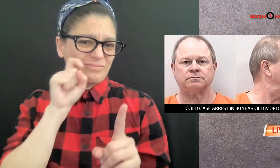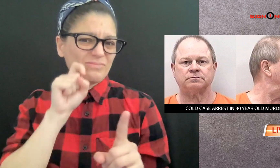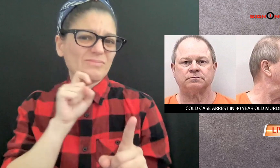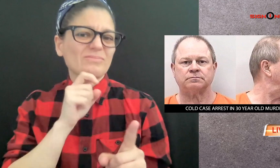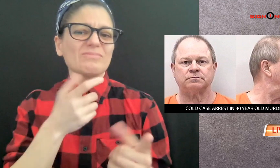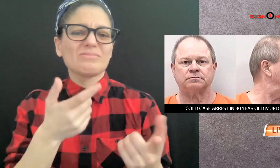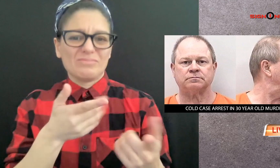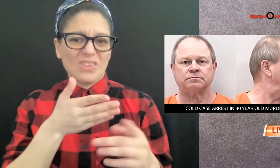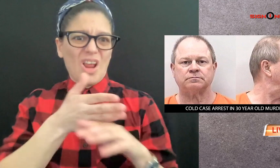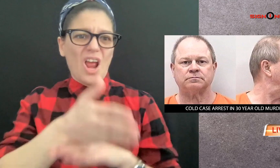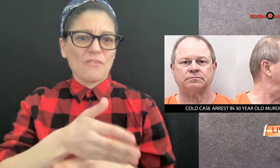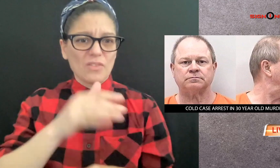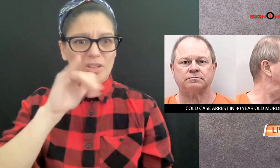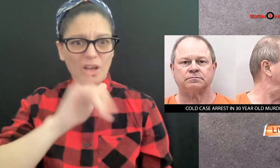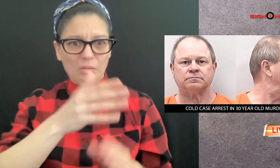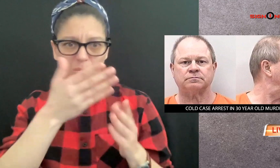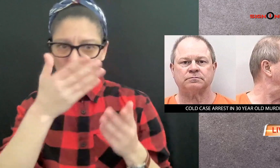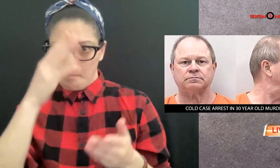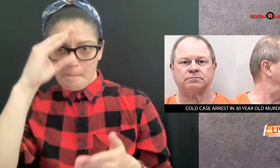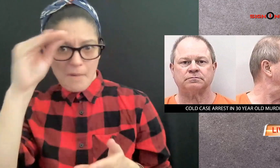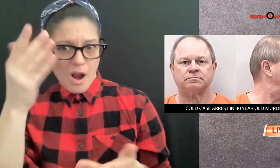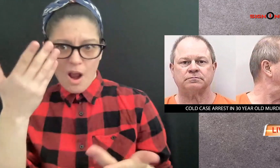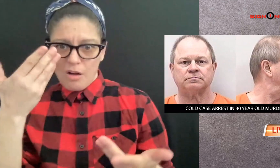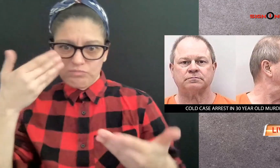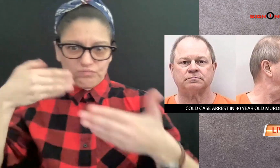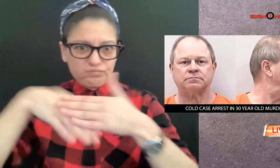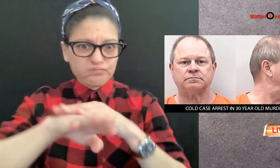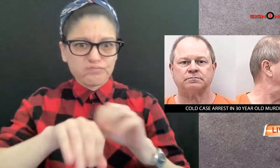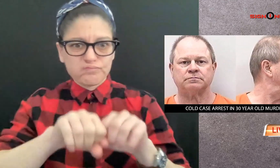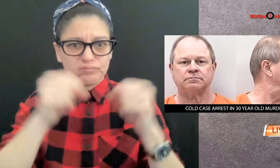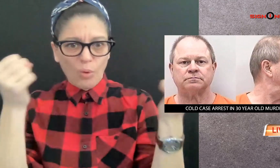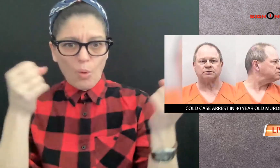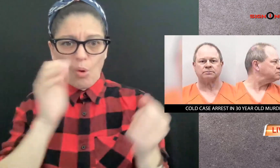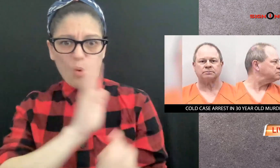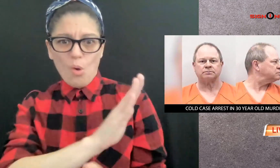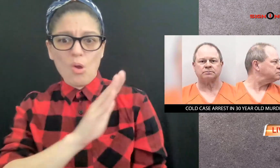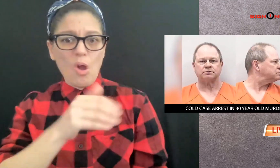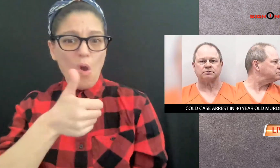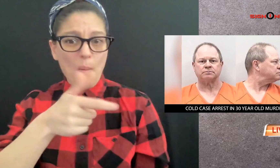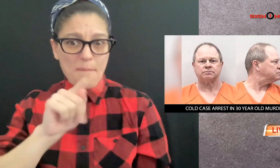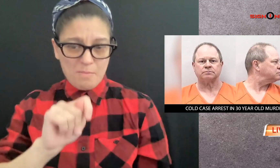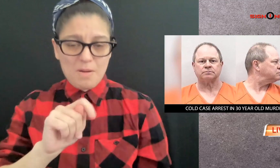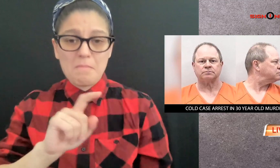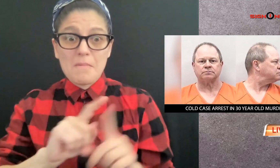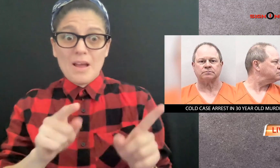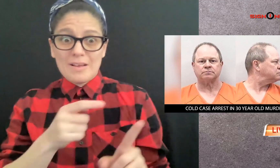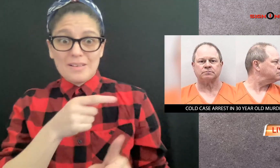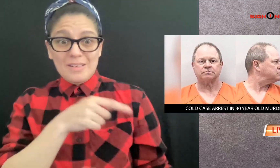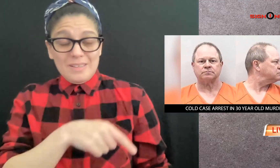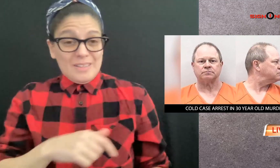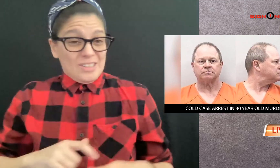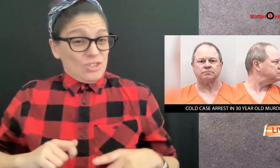in 1990 another woman was also sexually assaulted after a man broke